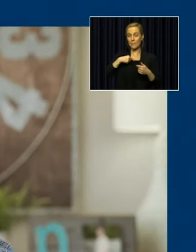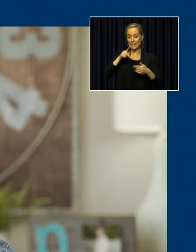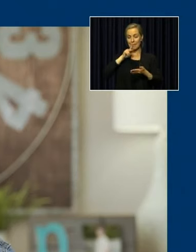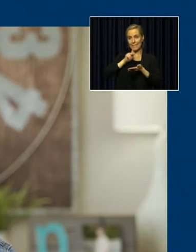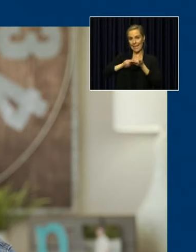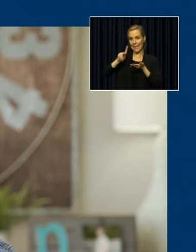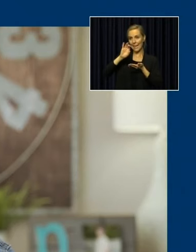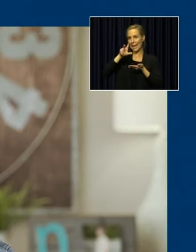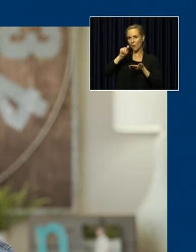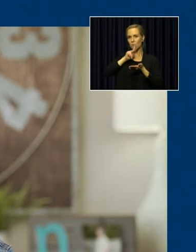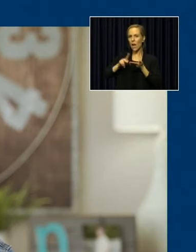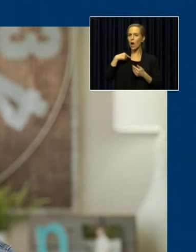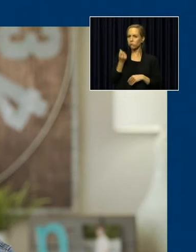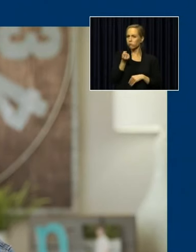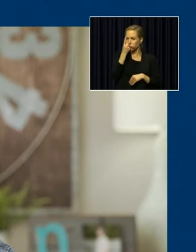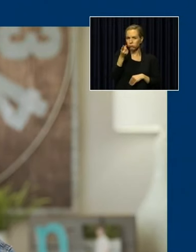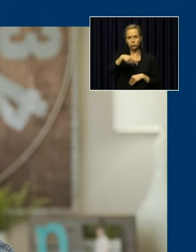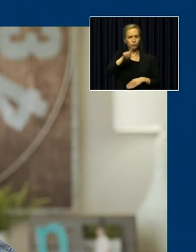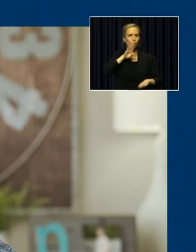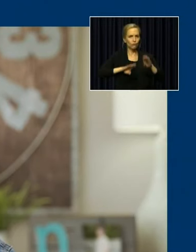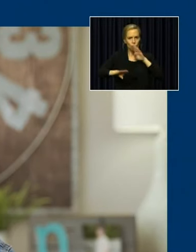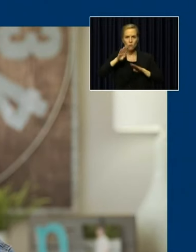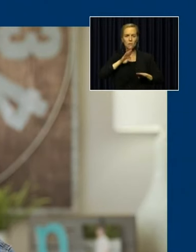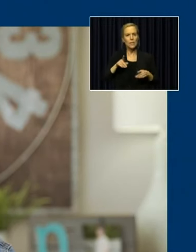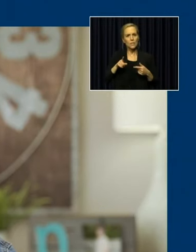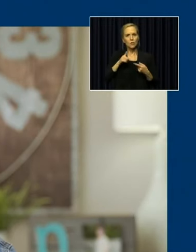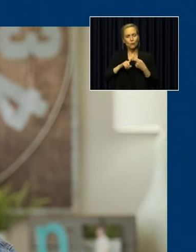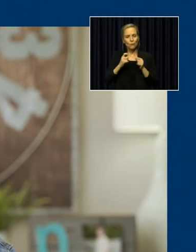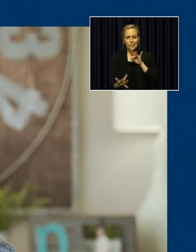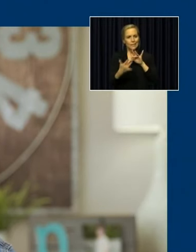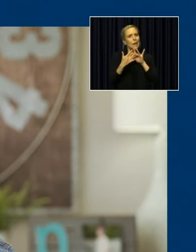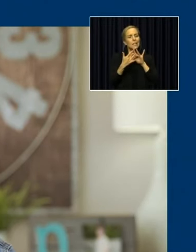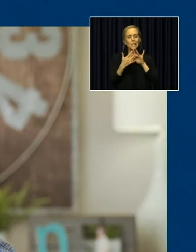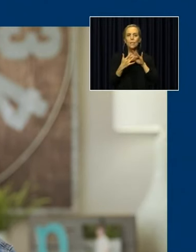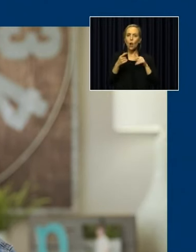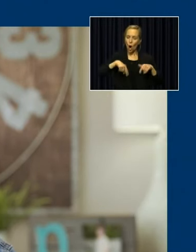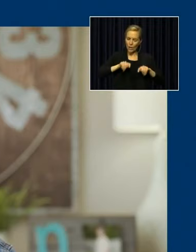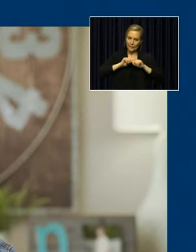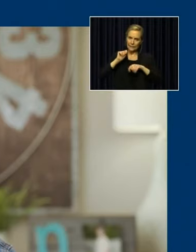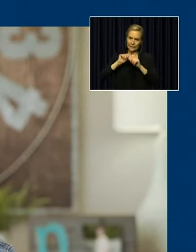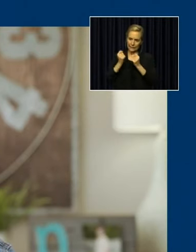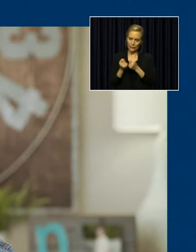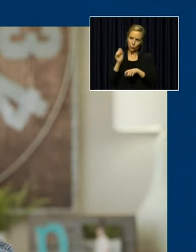GIFT, VISIT DONATE.KY.GOV TODAY AND MAKE SURE YOU TELL ALL YOUR